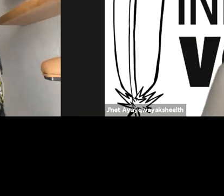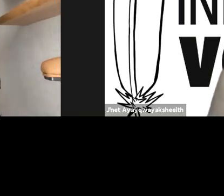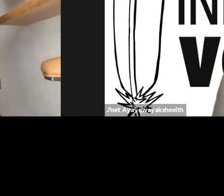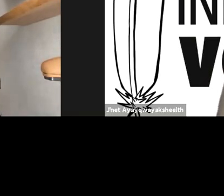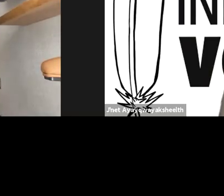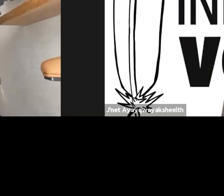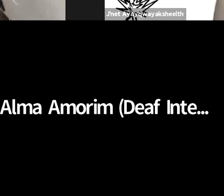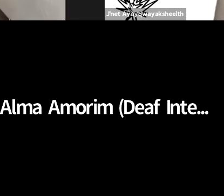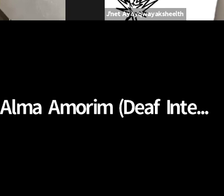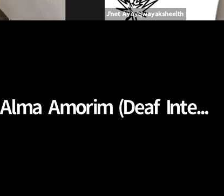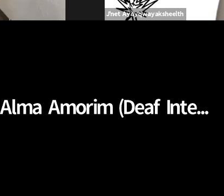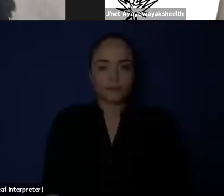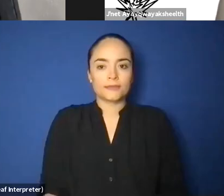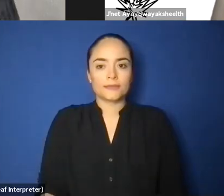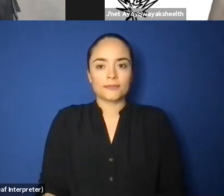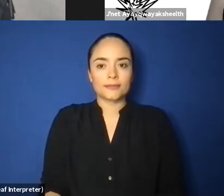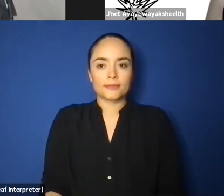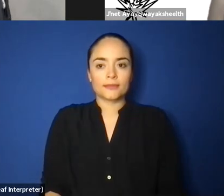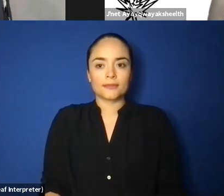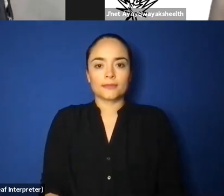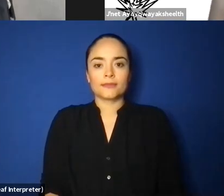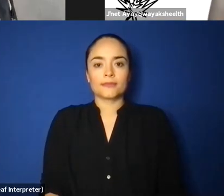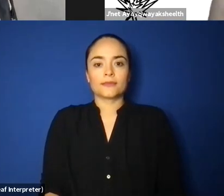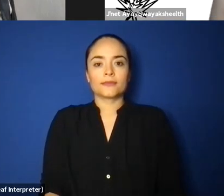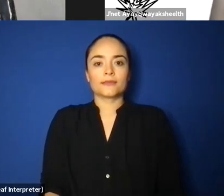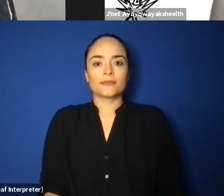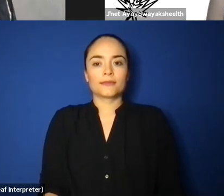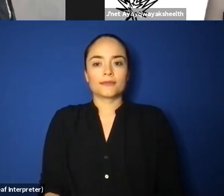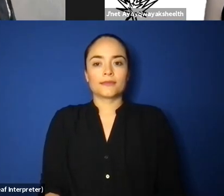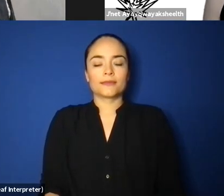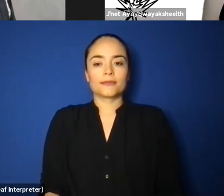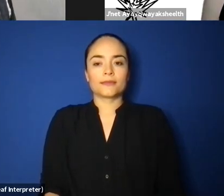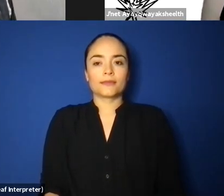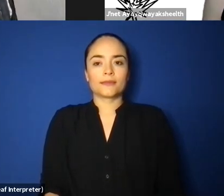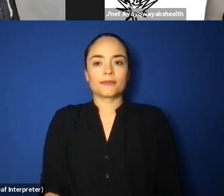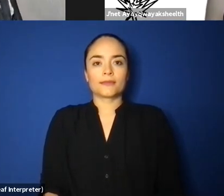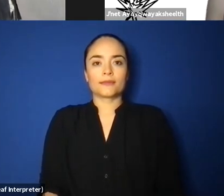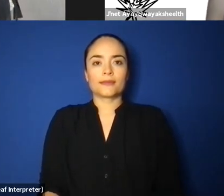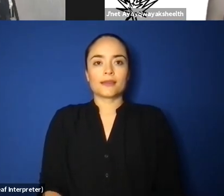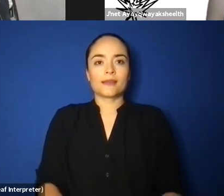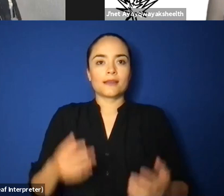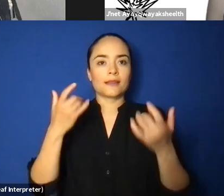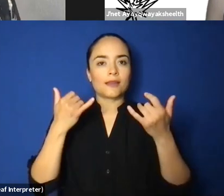Awesome. I'll give you a chance to have a drink of water, because every dancer needs to stay hydrated.